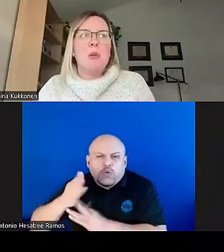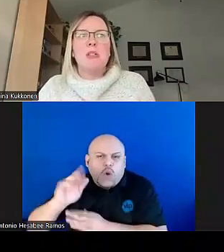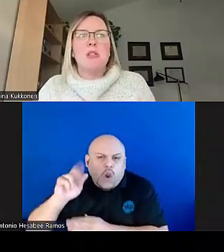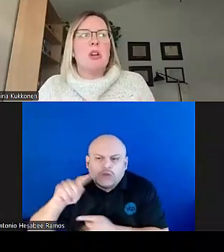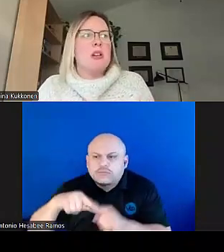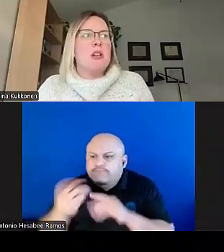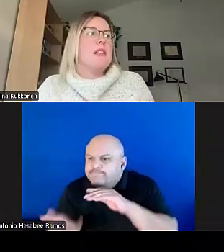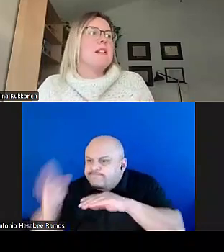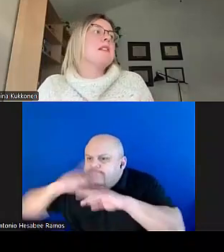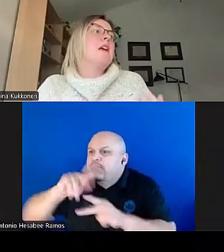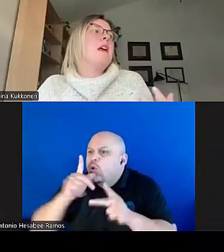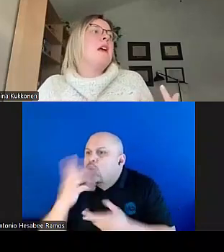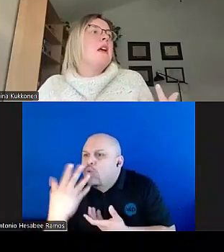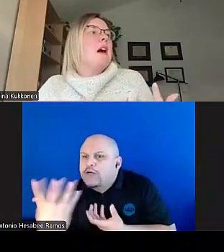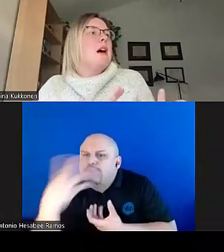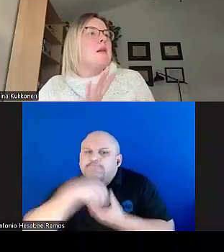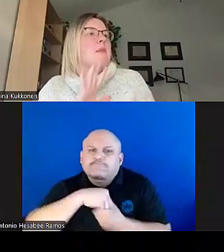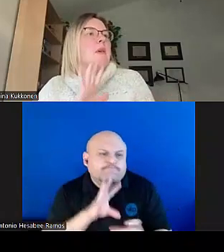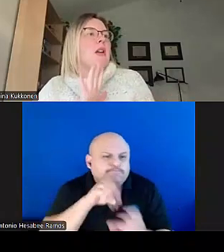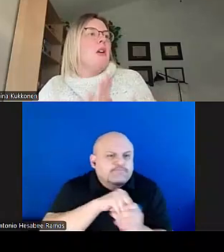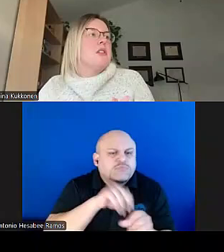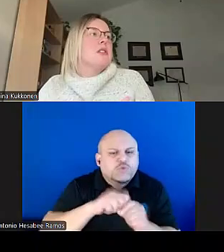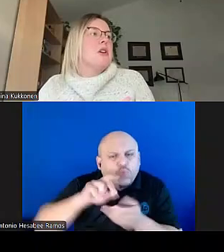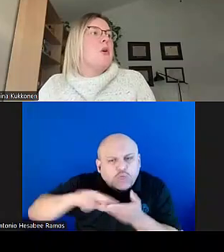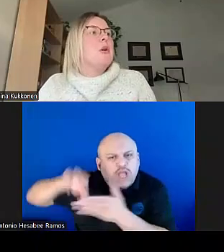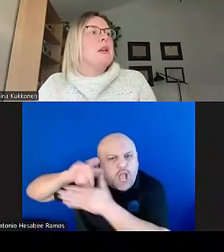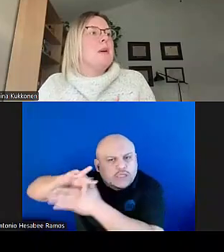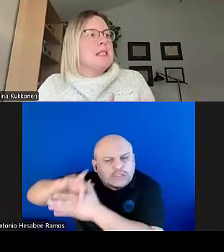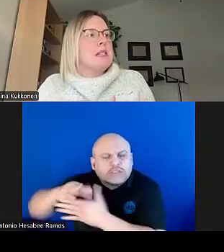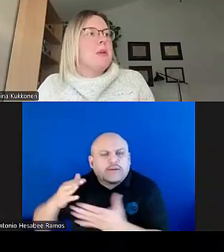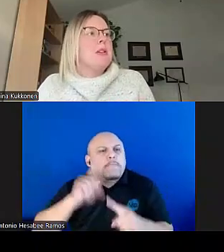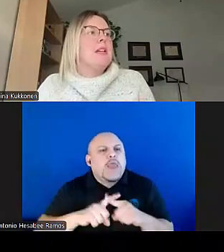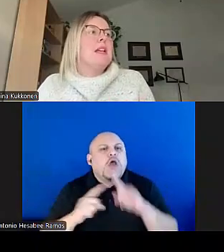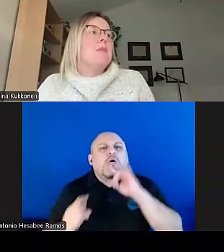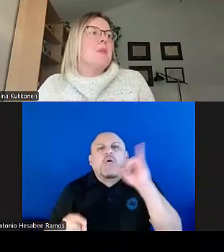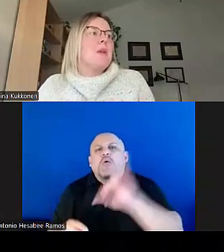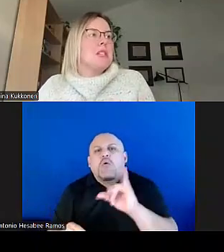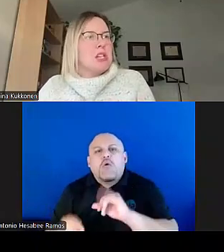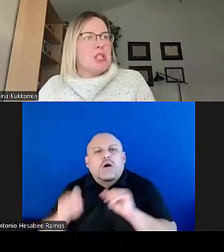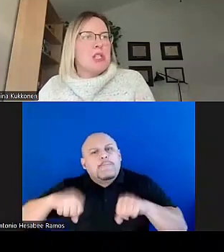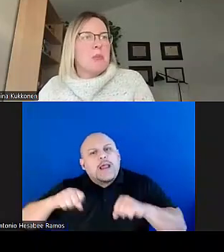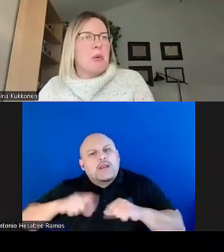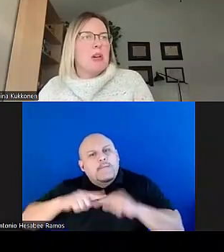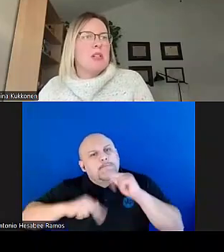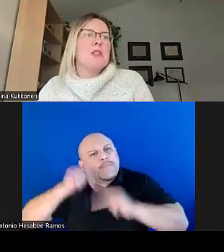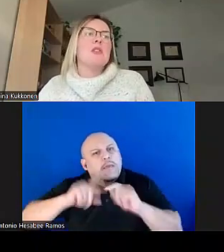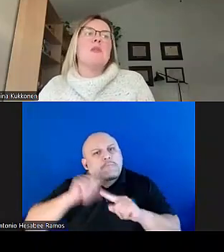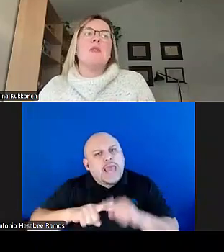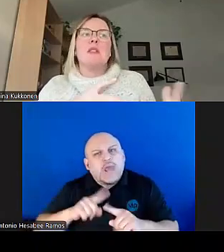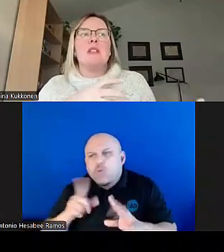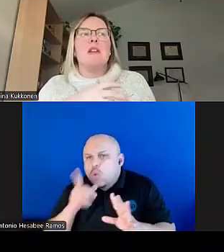research content, and also capacity building and implementation support. So, to facilitate,